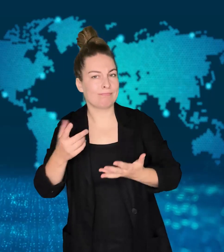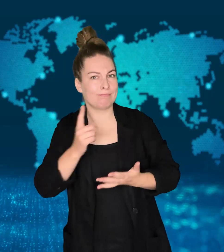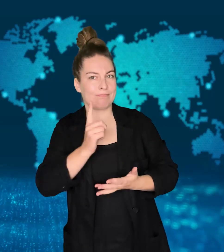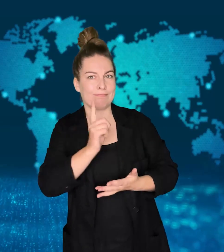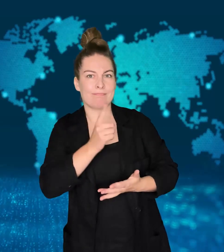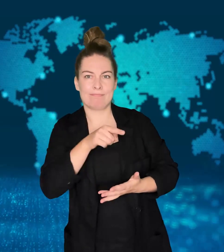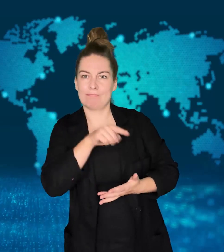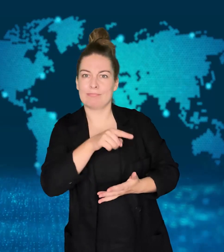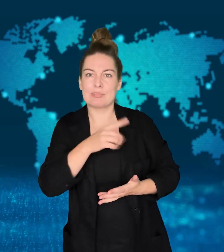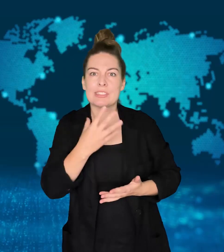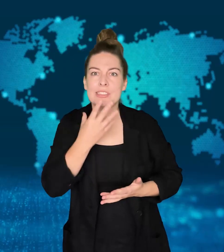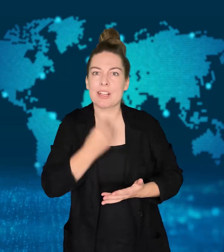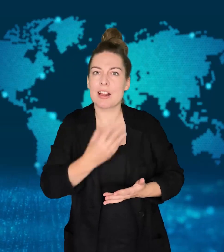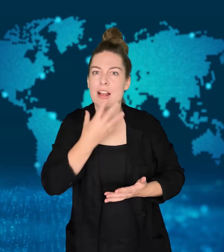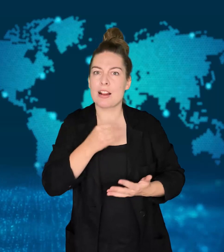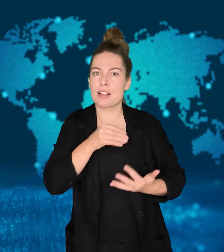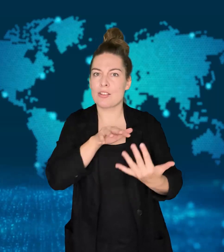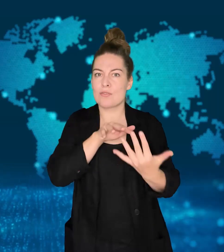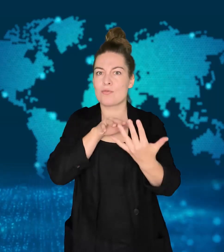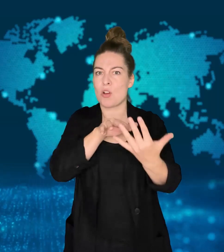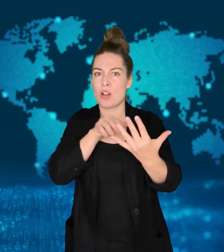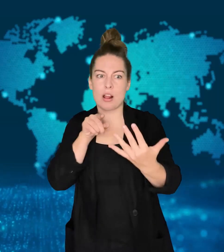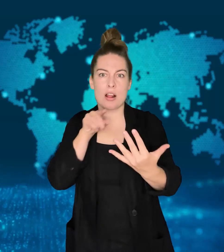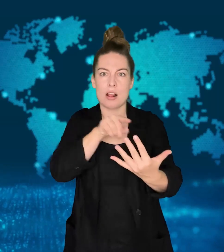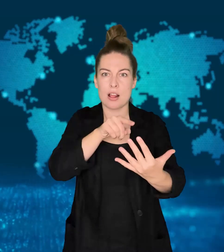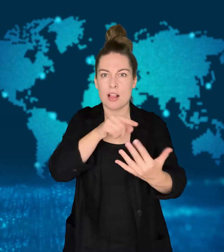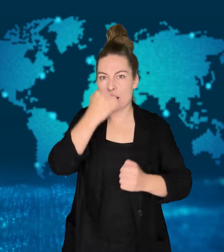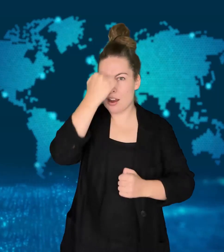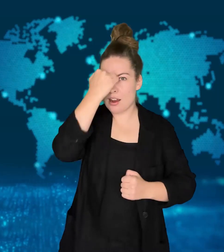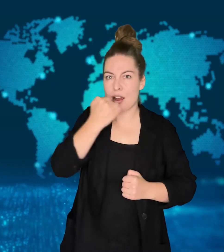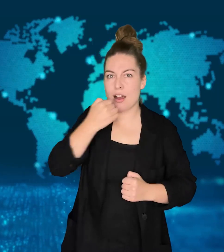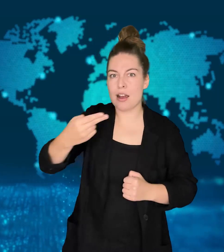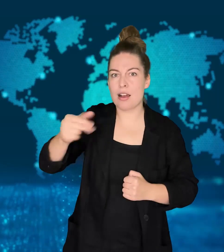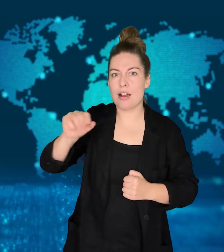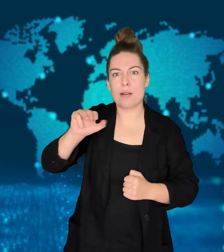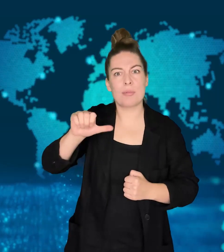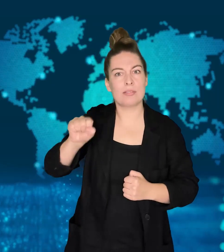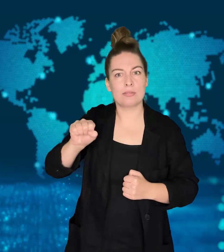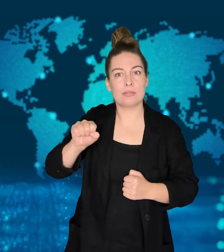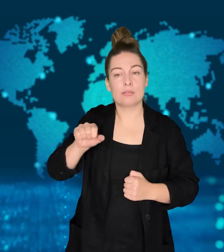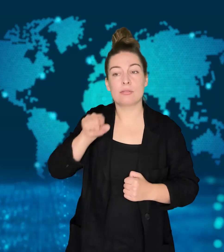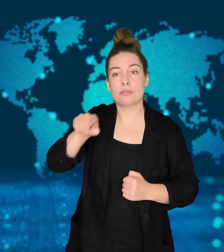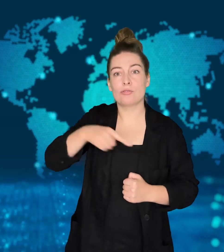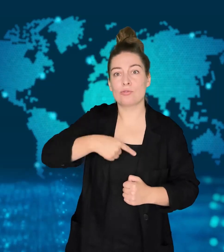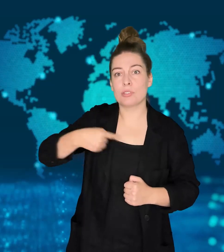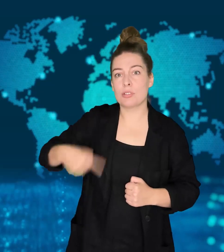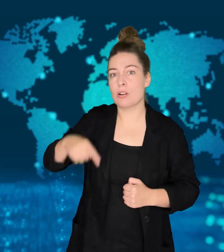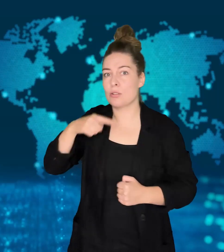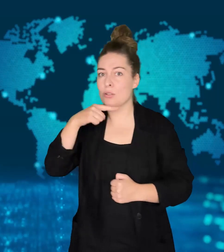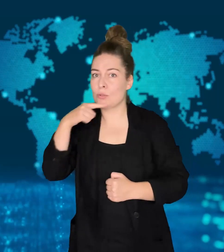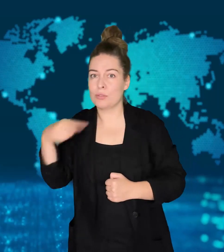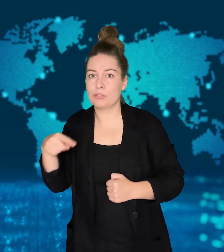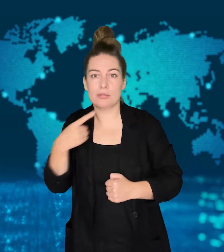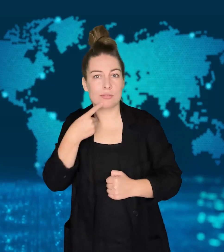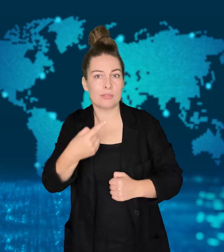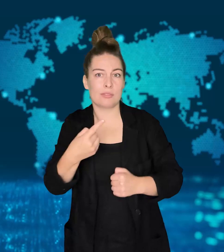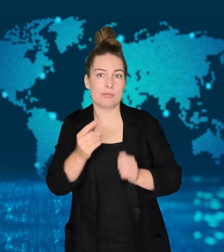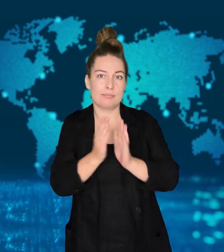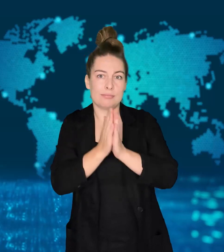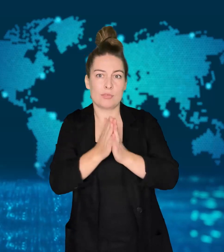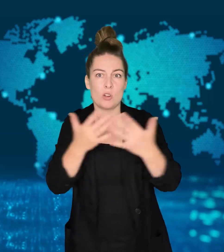limit the West's influence.